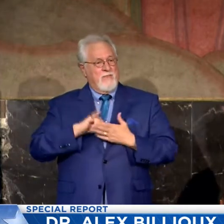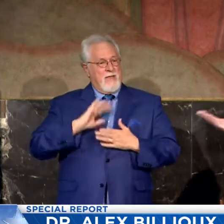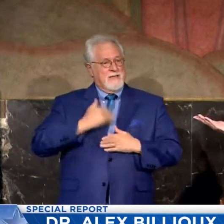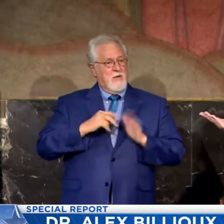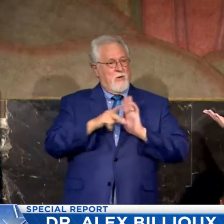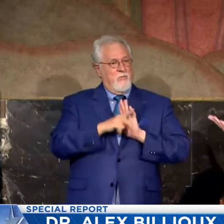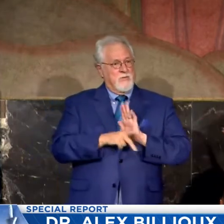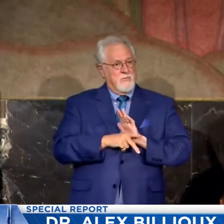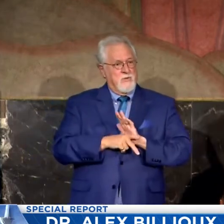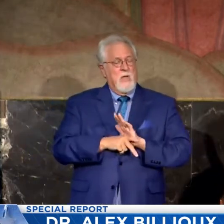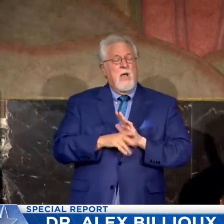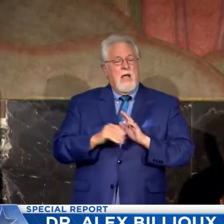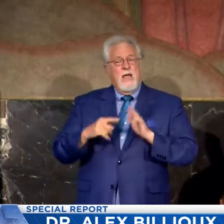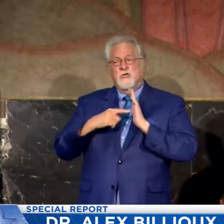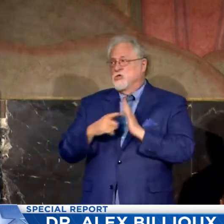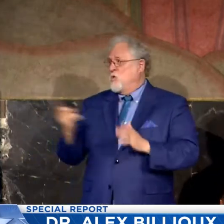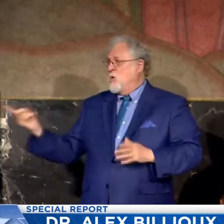RESOURCES TO THE PEOPLE THAT